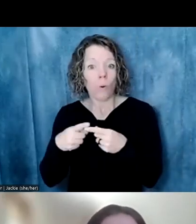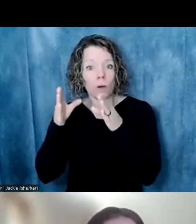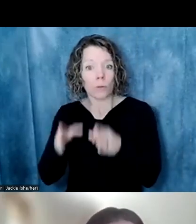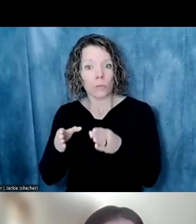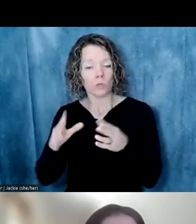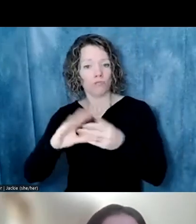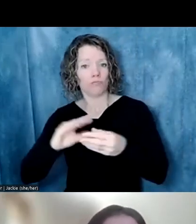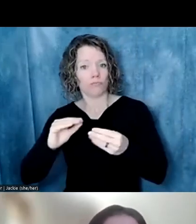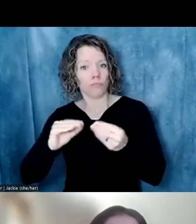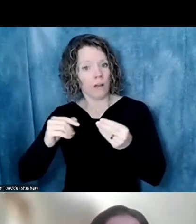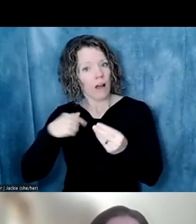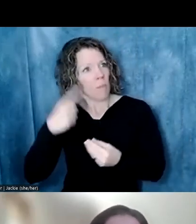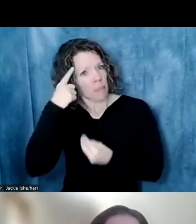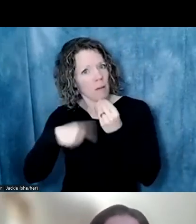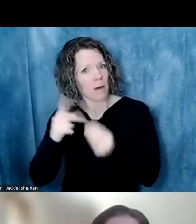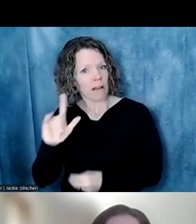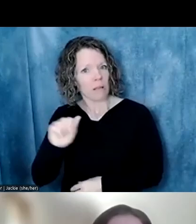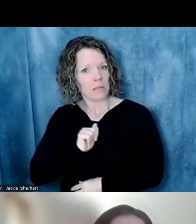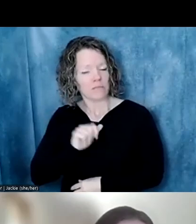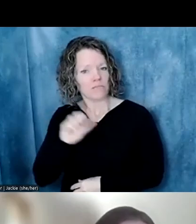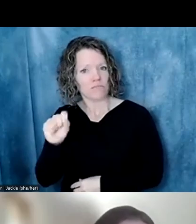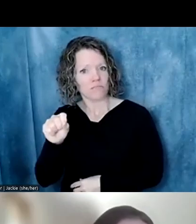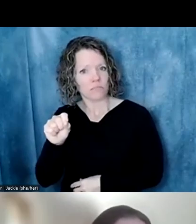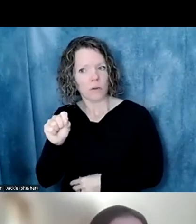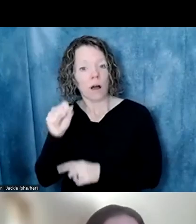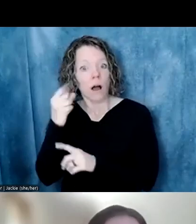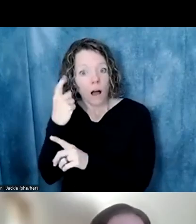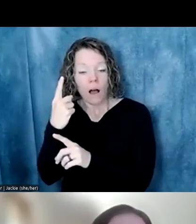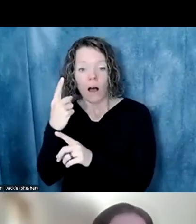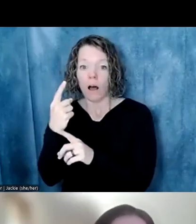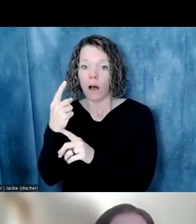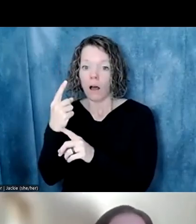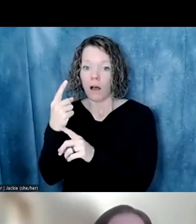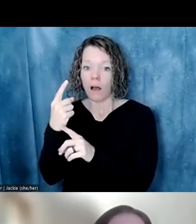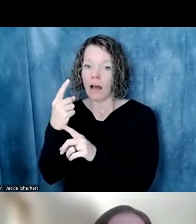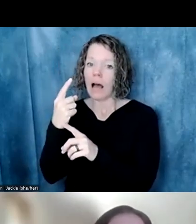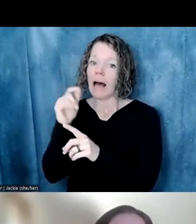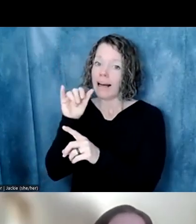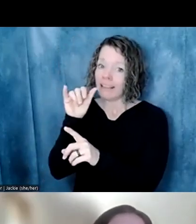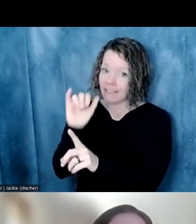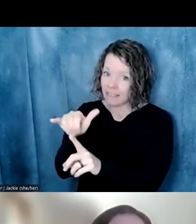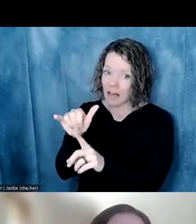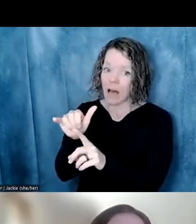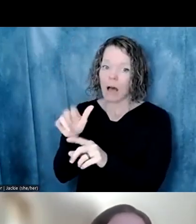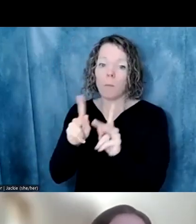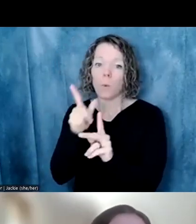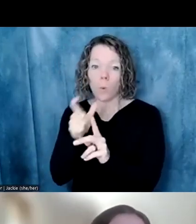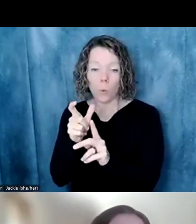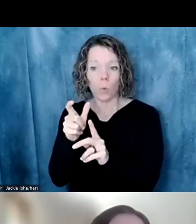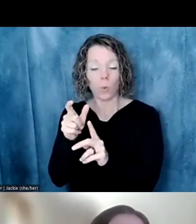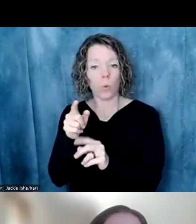which often, right, is present actively, if not unspokenly, in folks who are presenting with